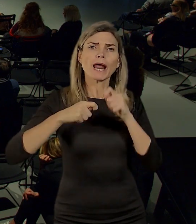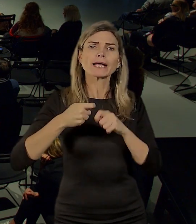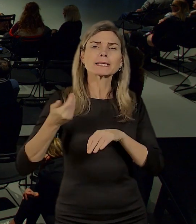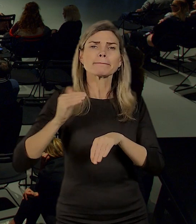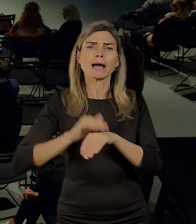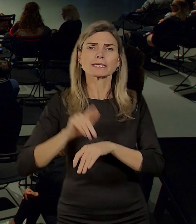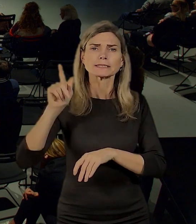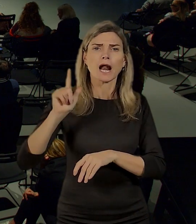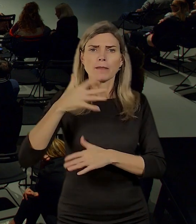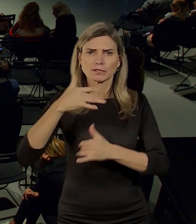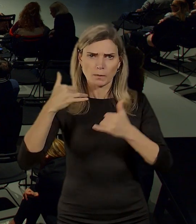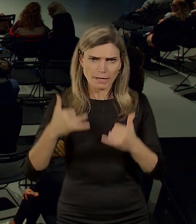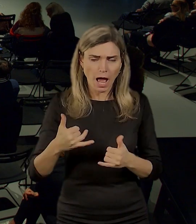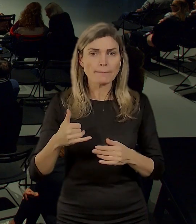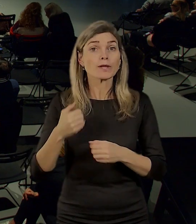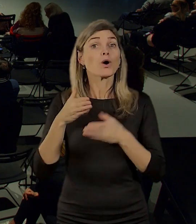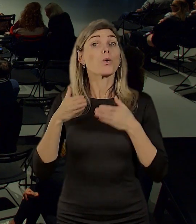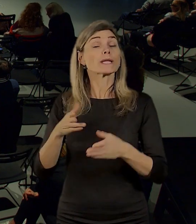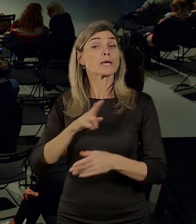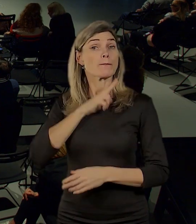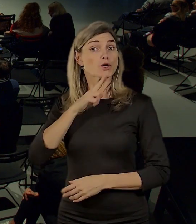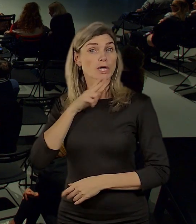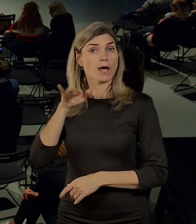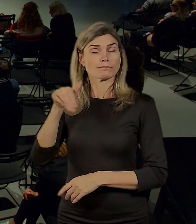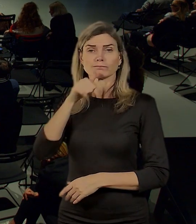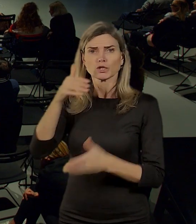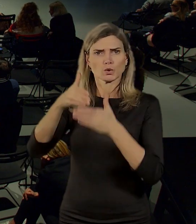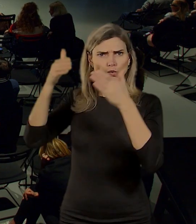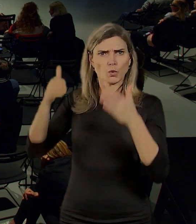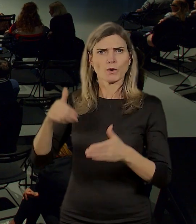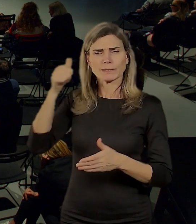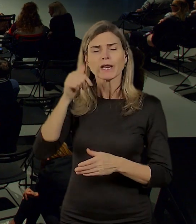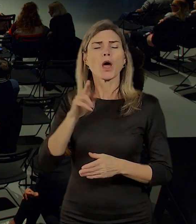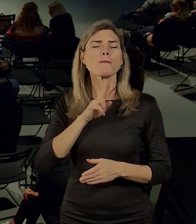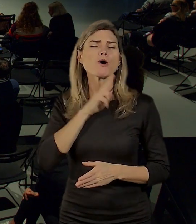where refugees from Ukraine are currently accommodated, there is a joint project